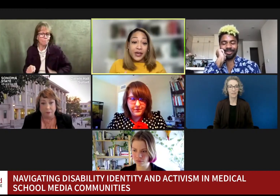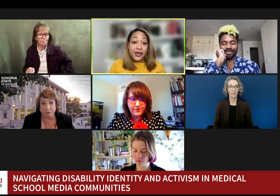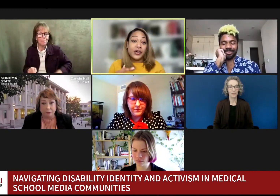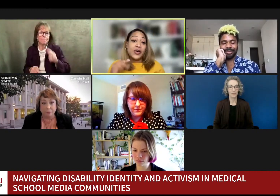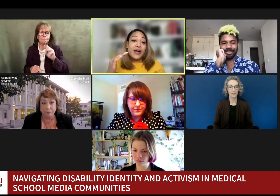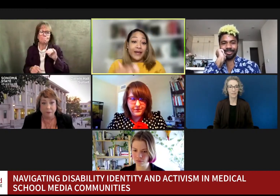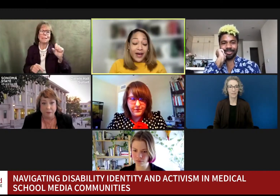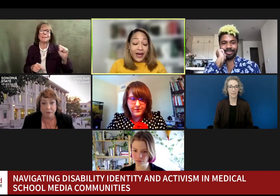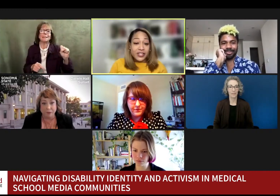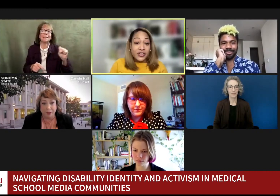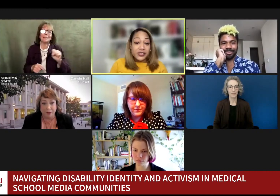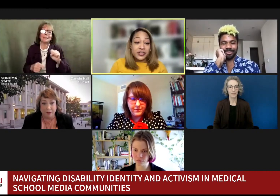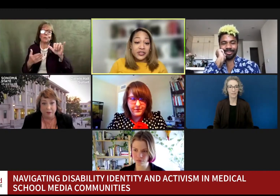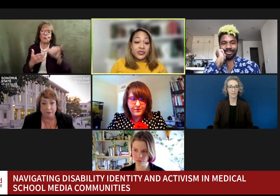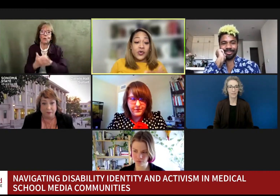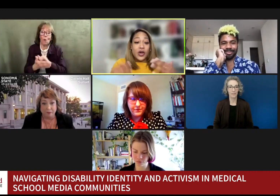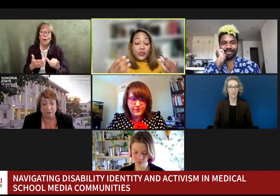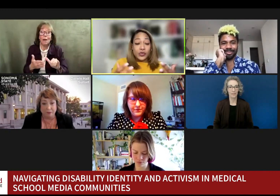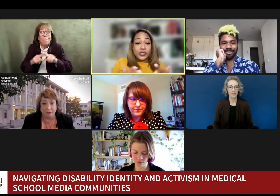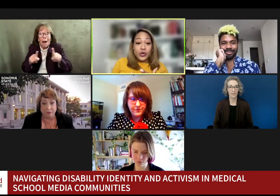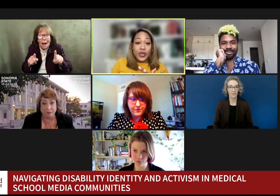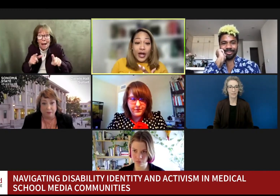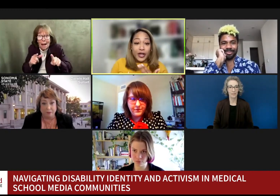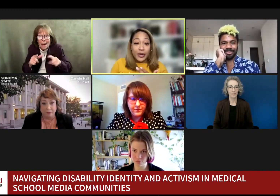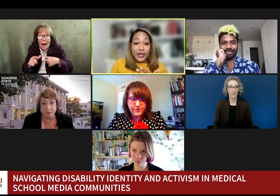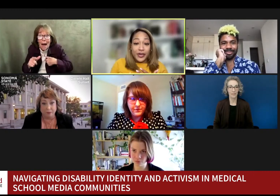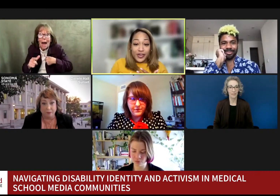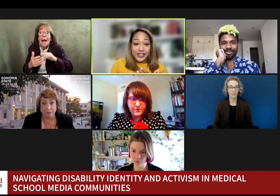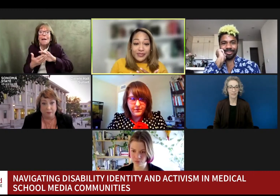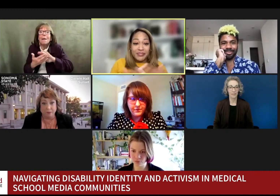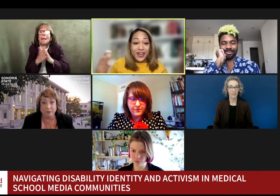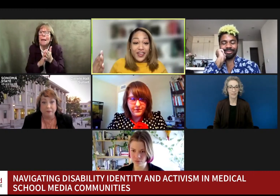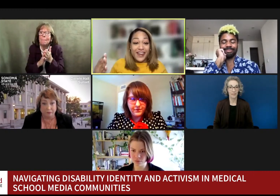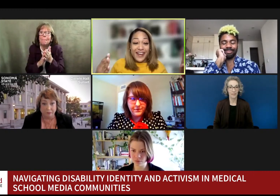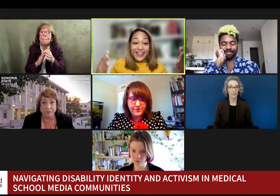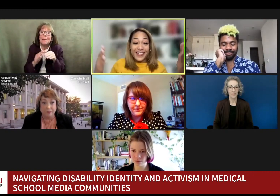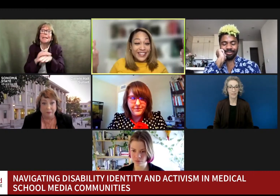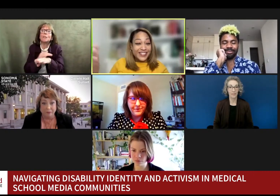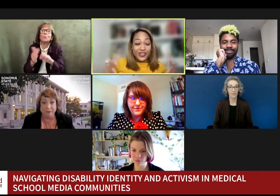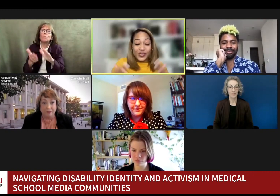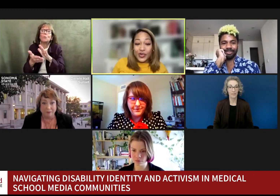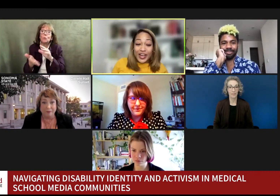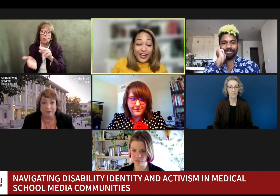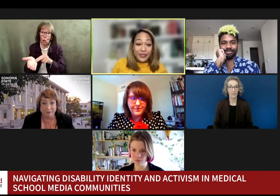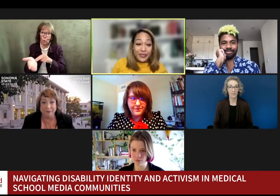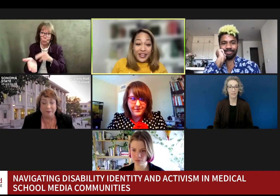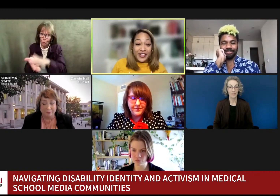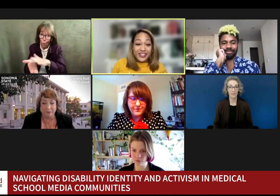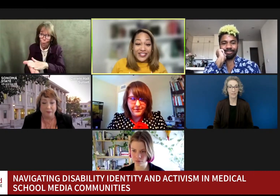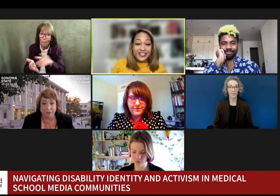got into nursing school and was told that I couldn't be a nurse. I already got in and still told that I couldn't be a nurse.